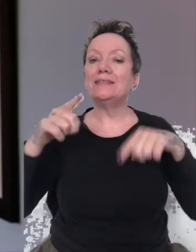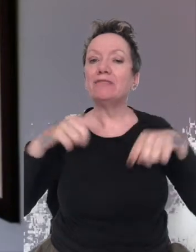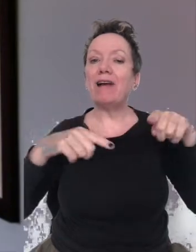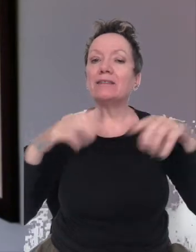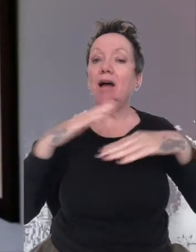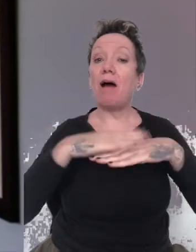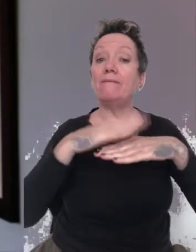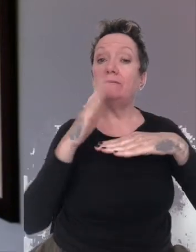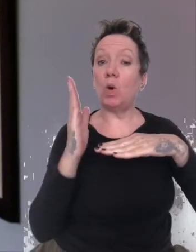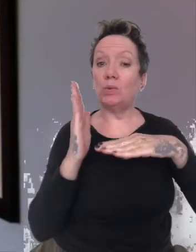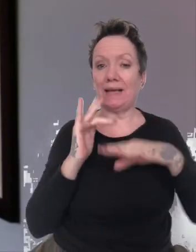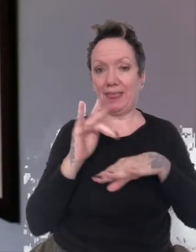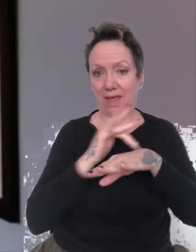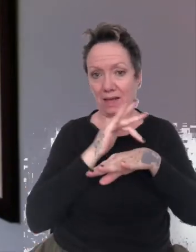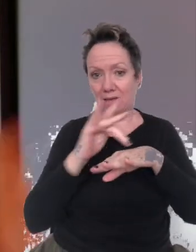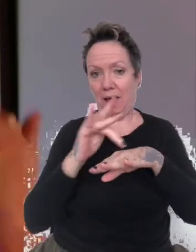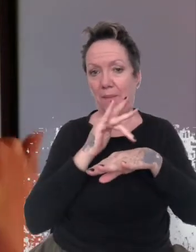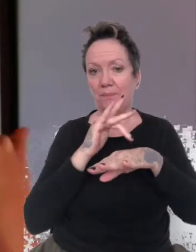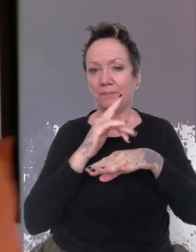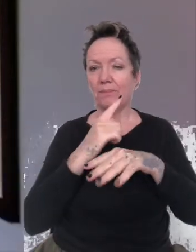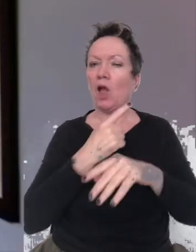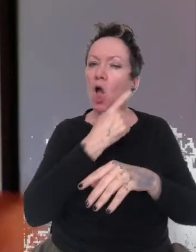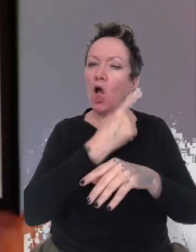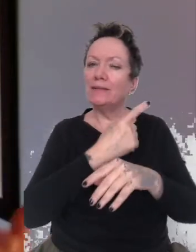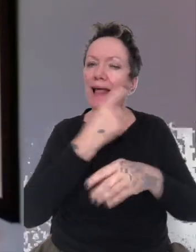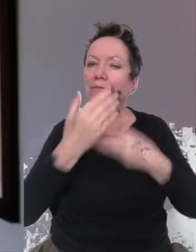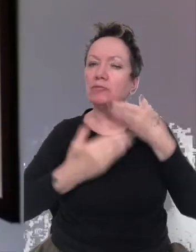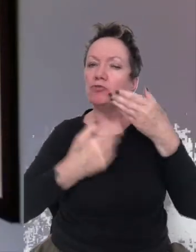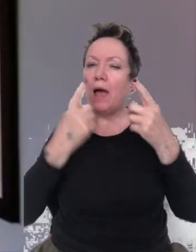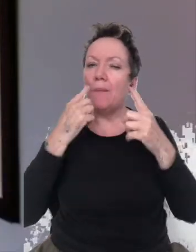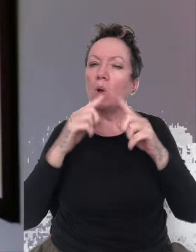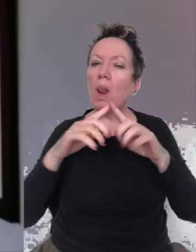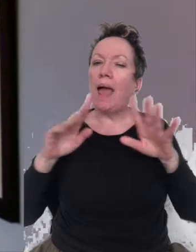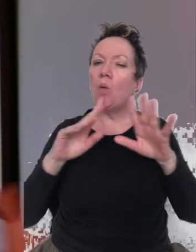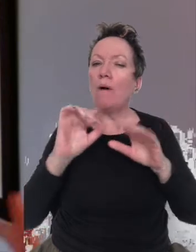I am a white woman with ginger hair, wearing a yellow t-shirt, sitting